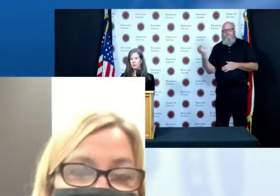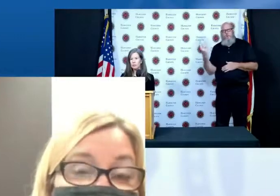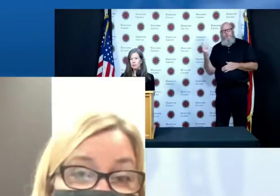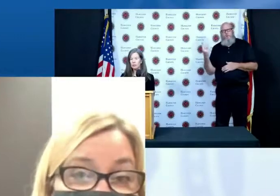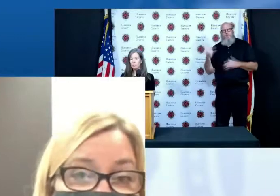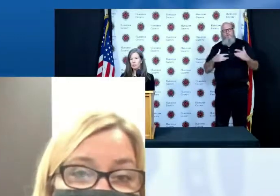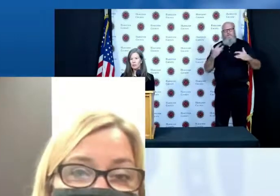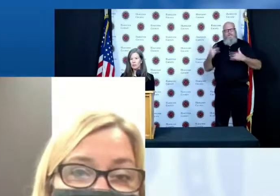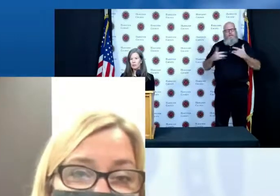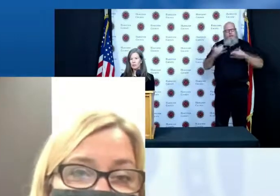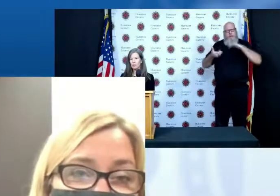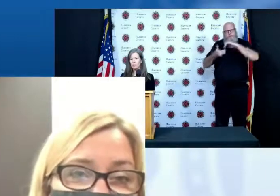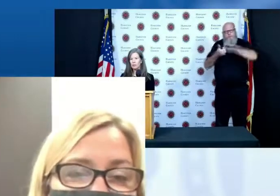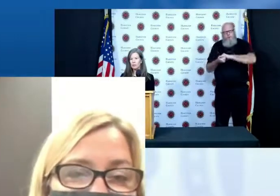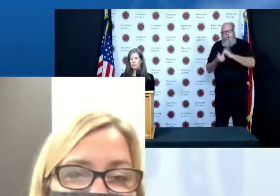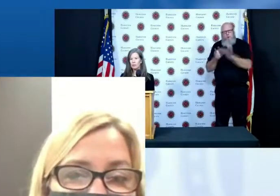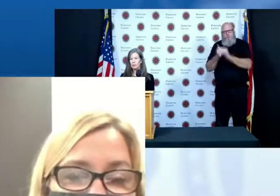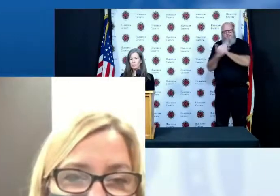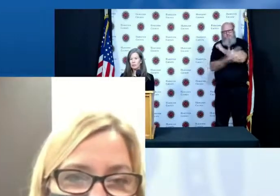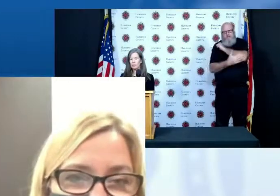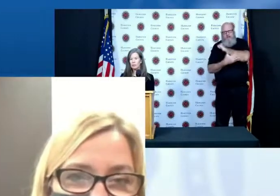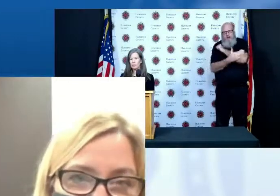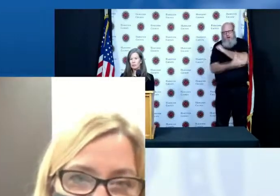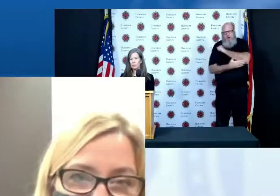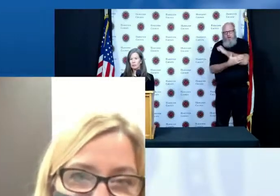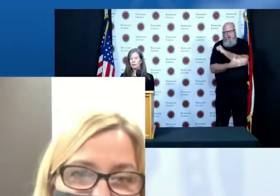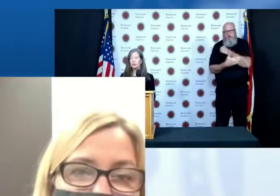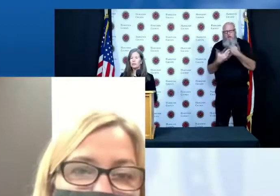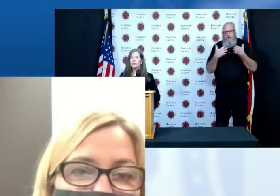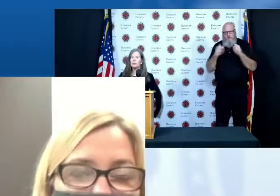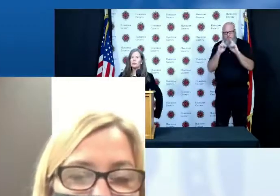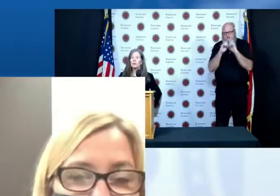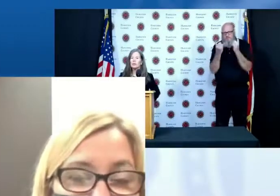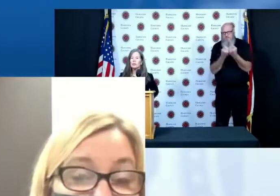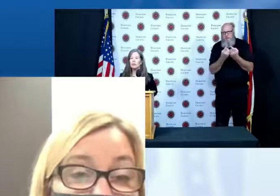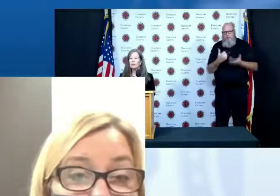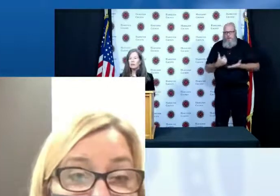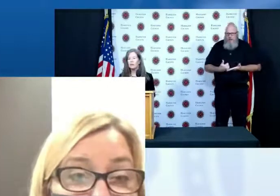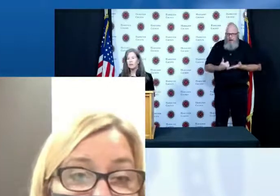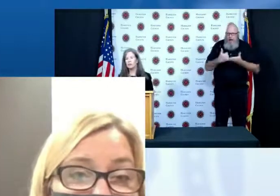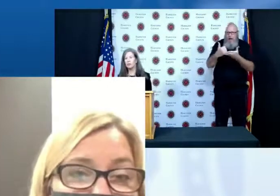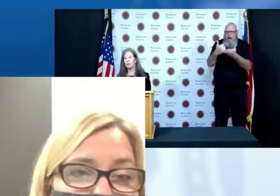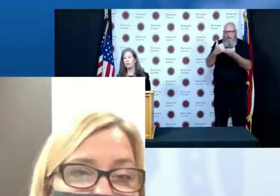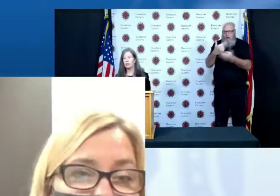a facility to administer the vaccine to the public the the facility that we'll be using